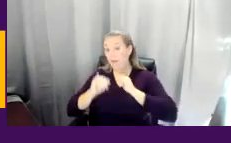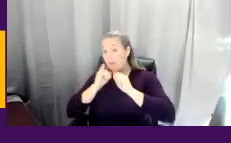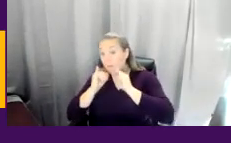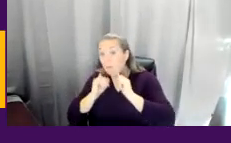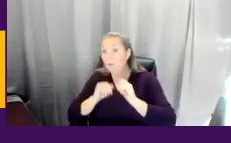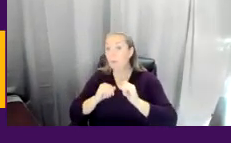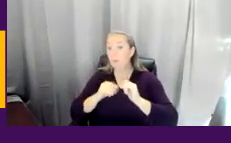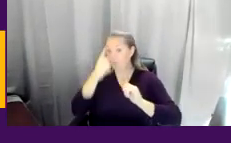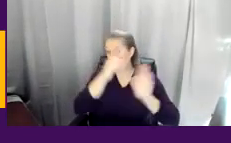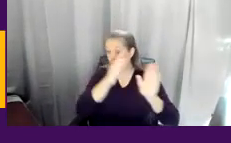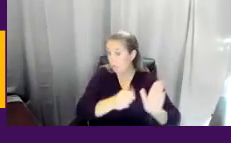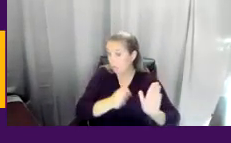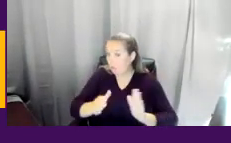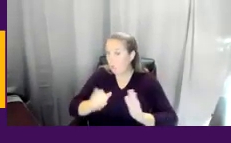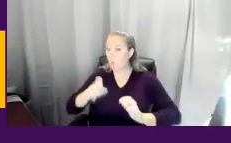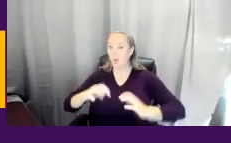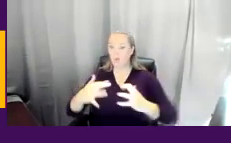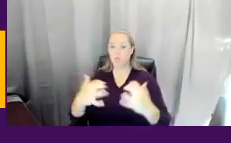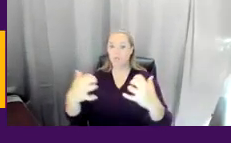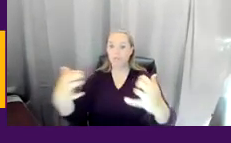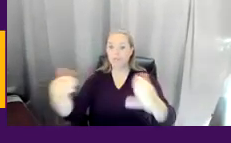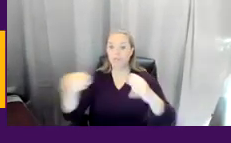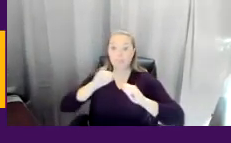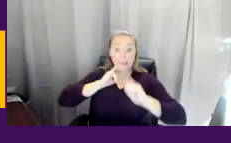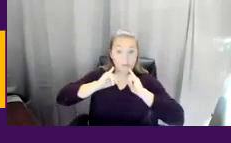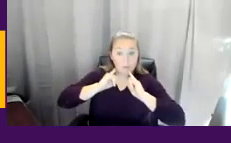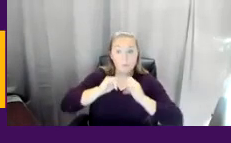QUESTIONNAIRES